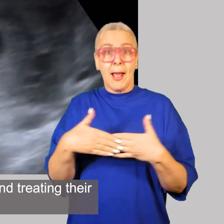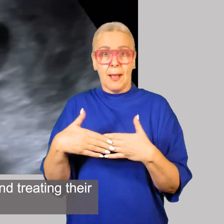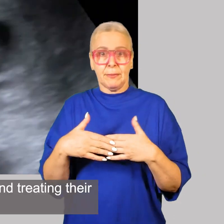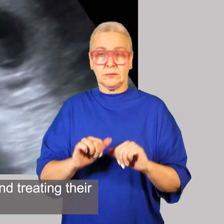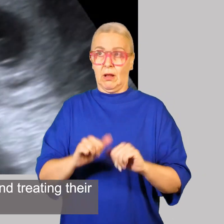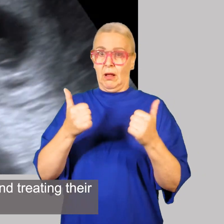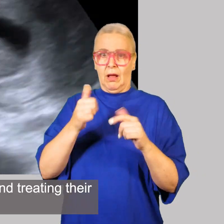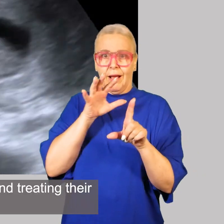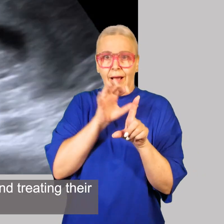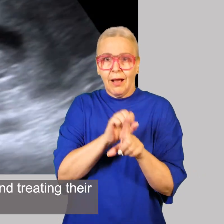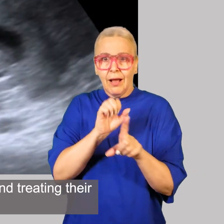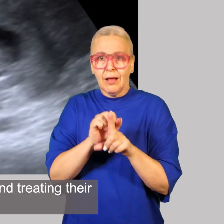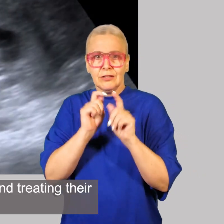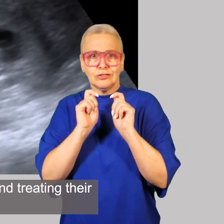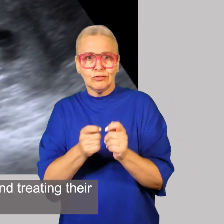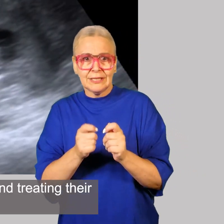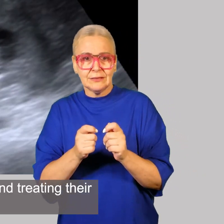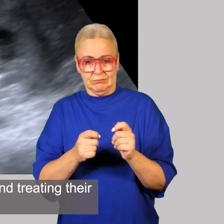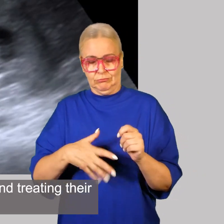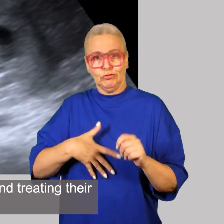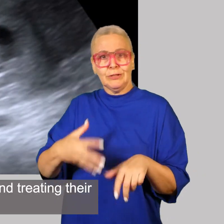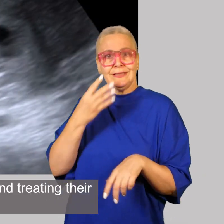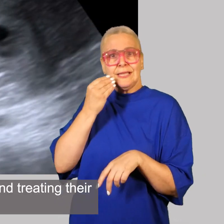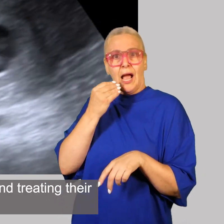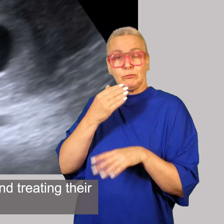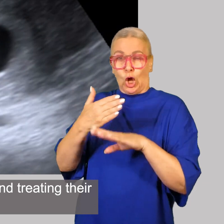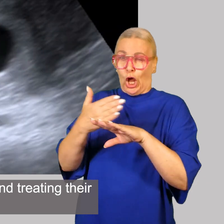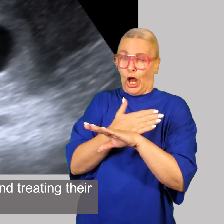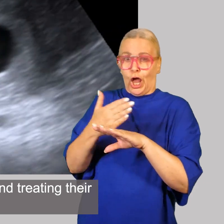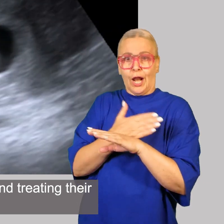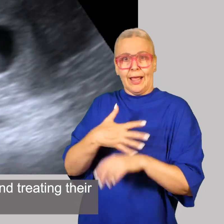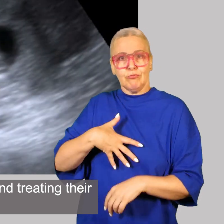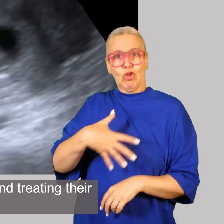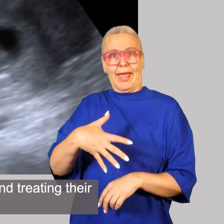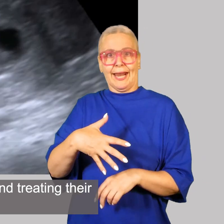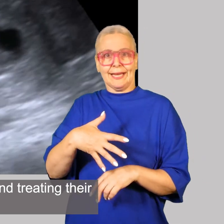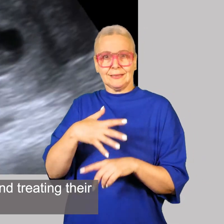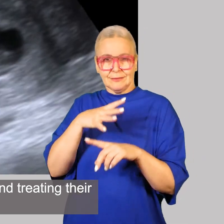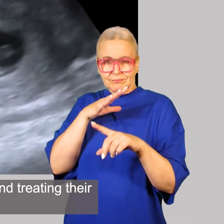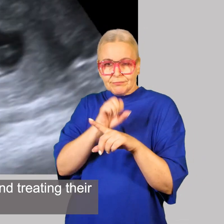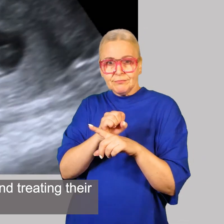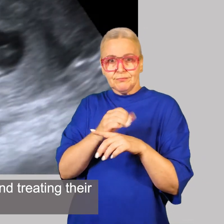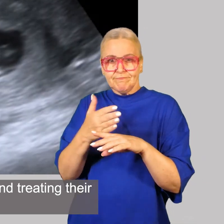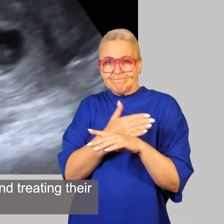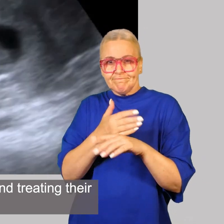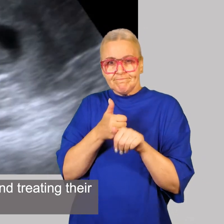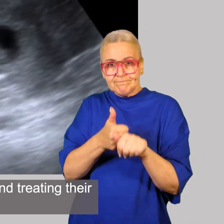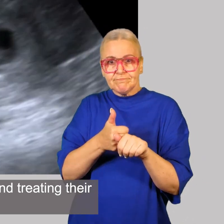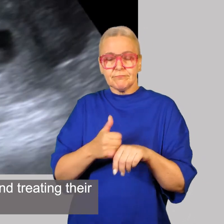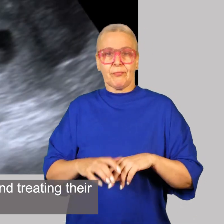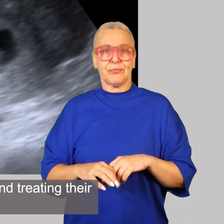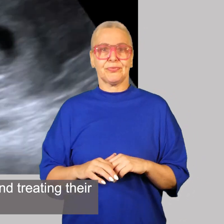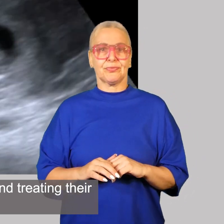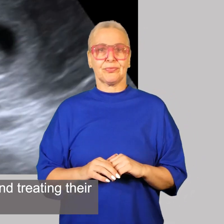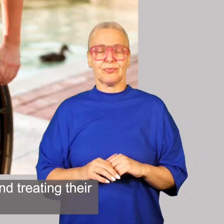and their babies would benefit from identifying and treating their gestational diabetes early in pregnancy.